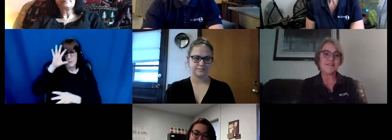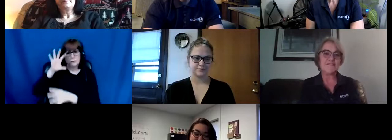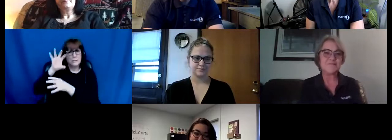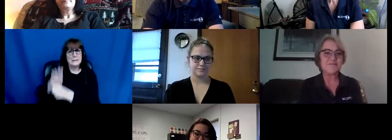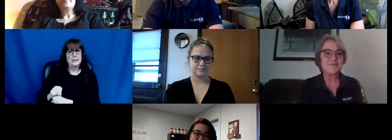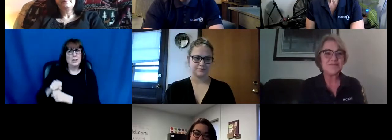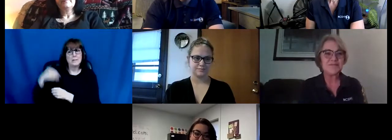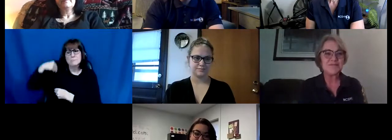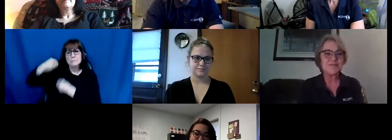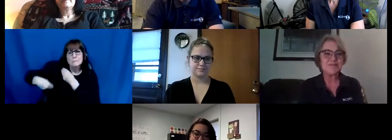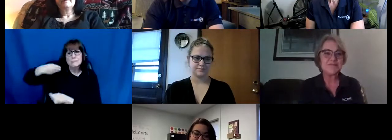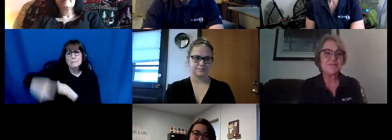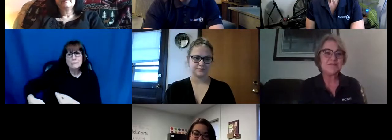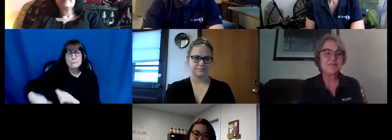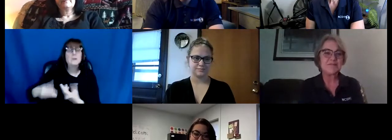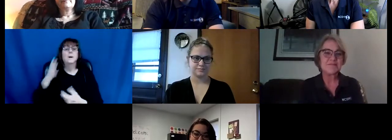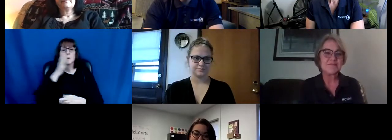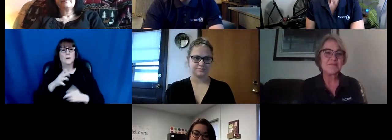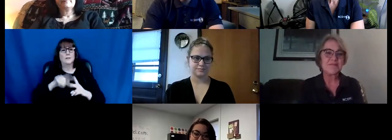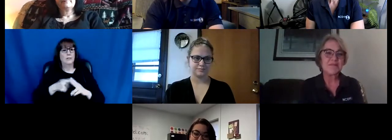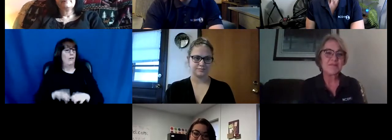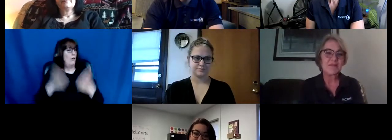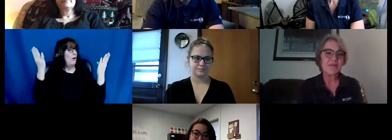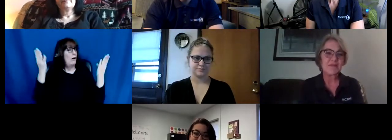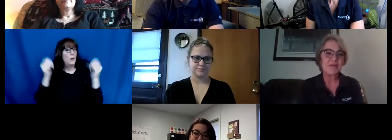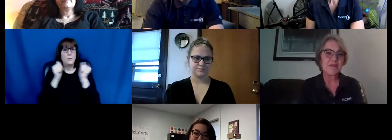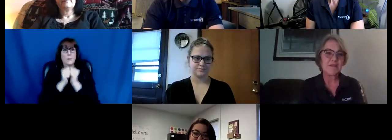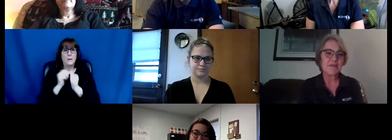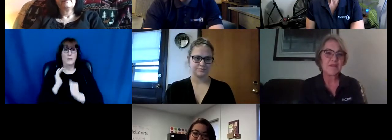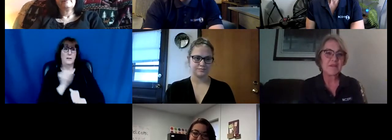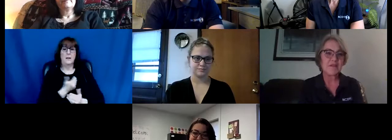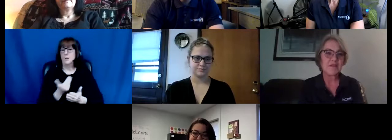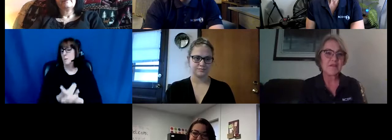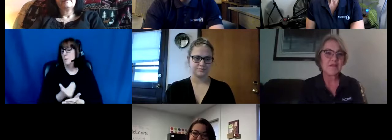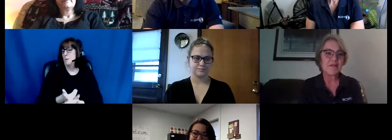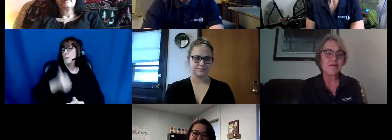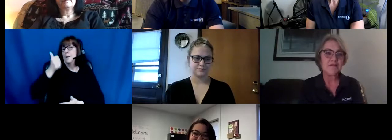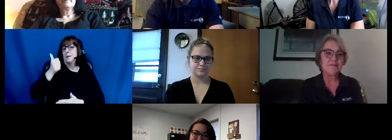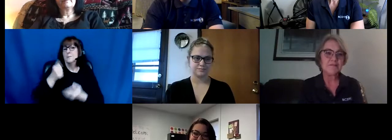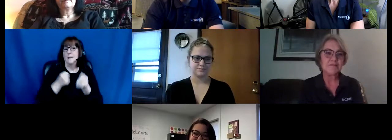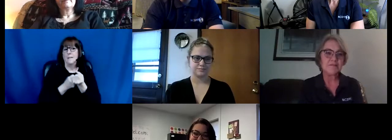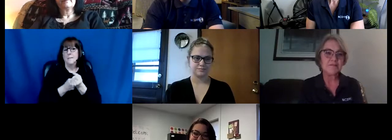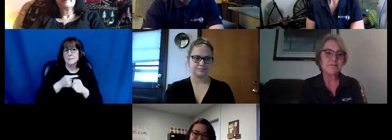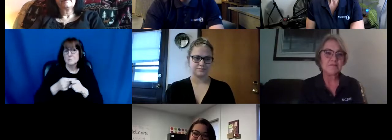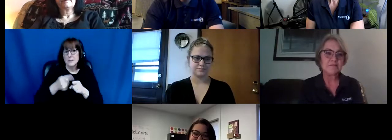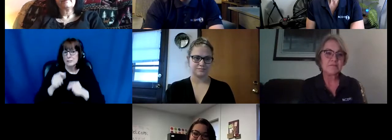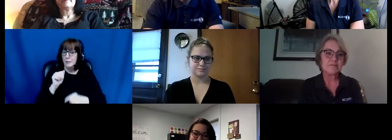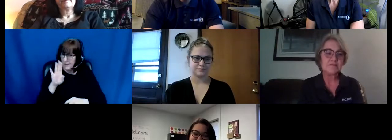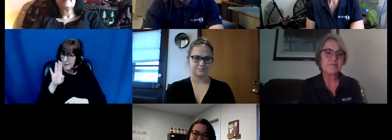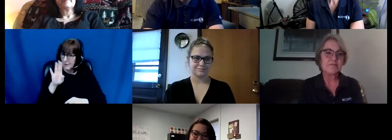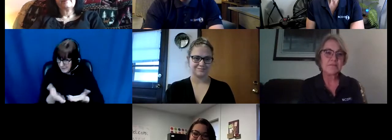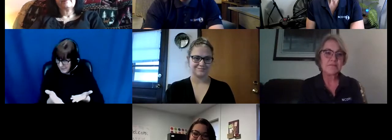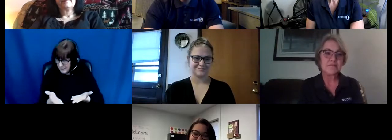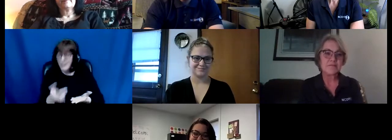and I'm going to start with our newest advocacy specialist Abby she's joined us in the Lincoln